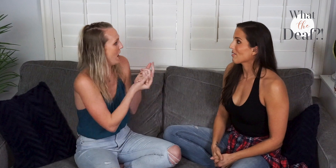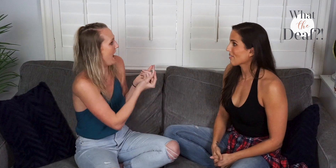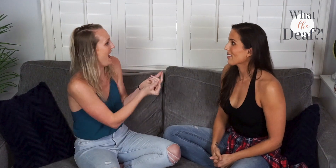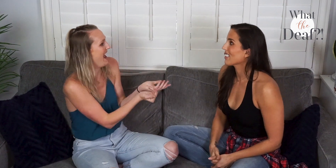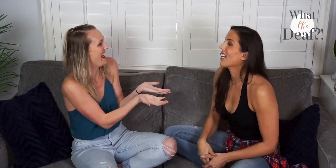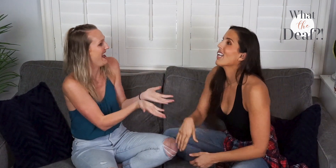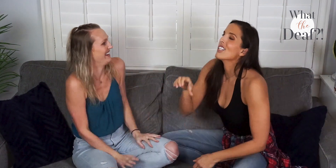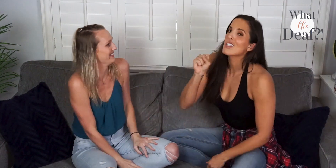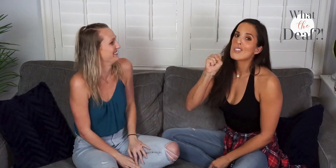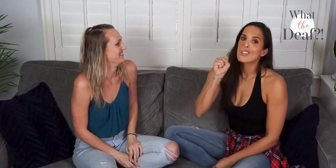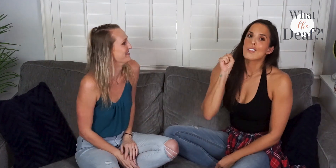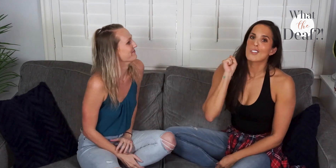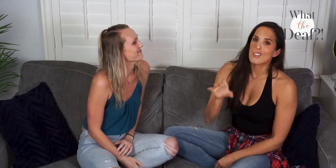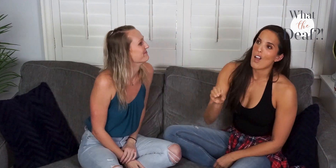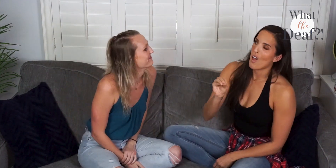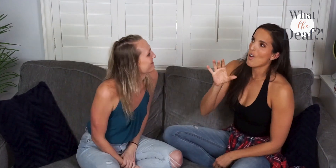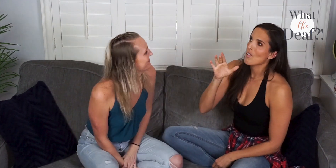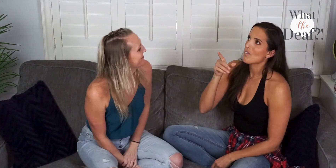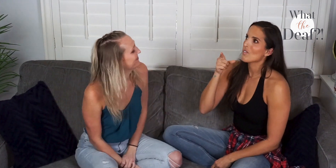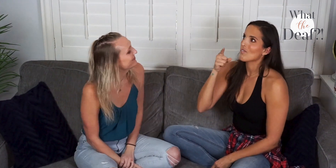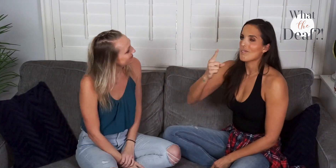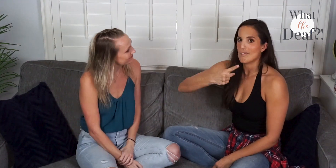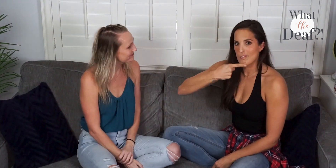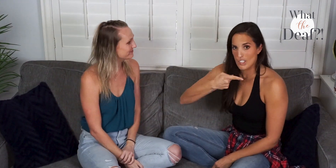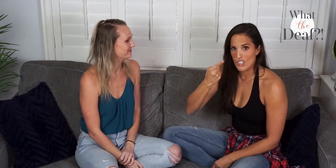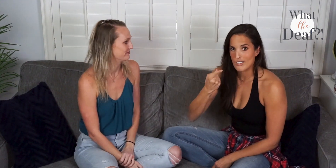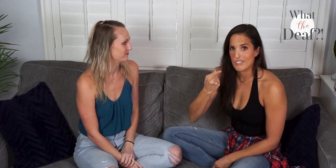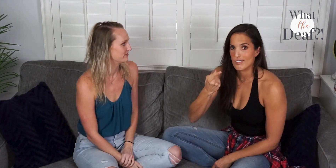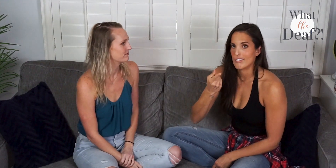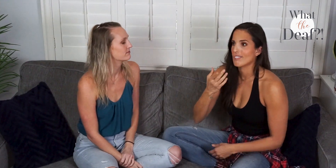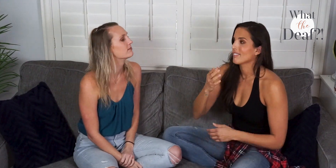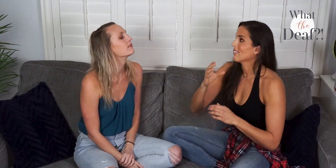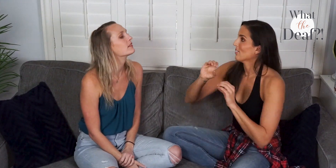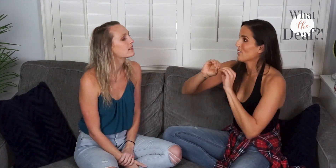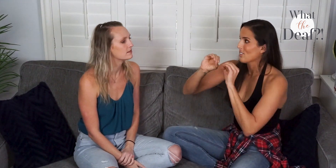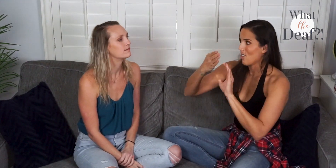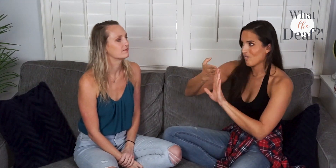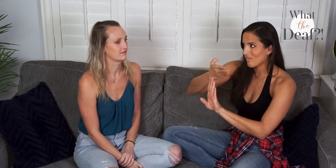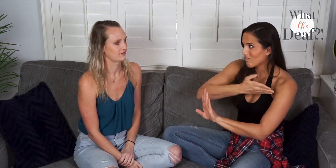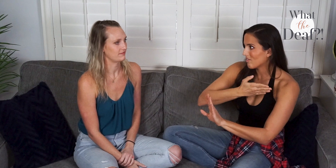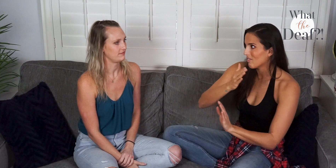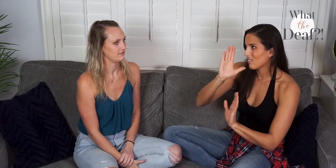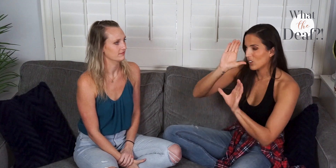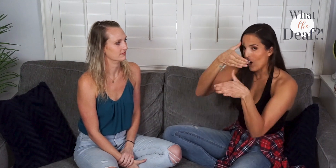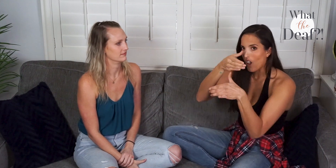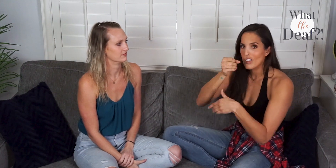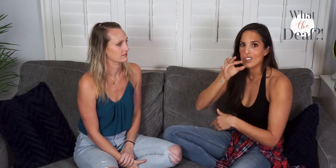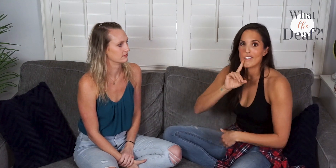or how do you guys do that? So he's hearing, he has no prior knowledge